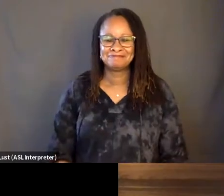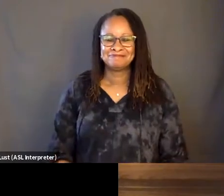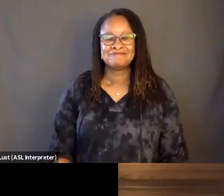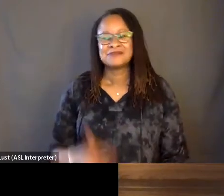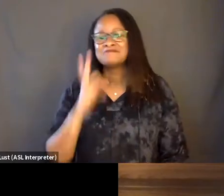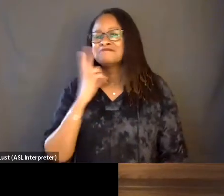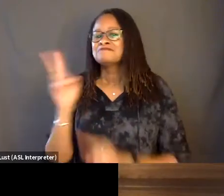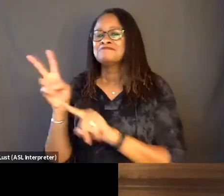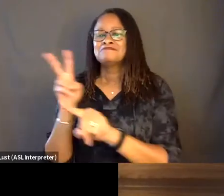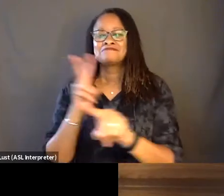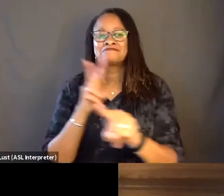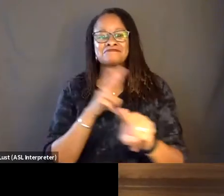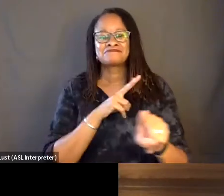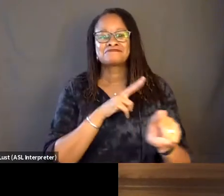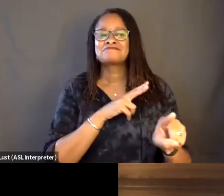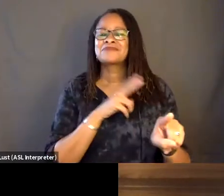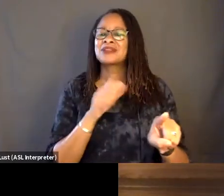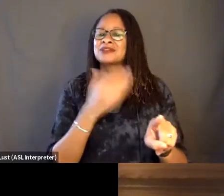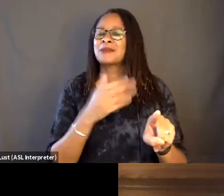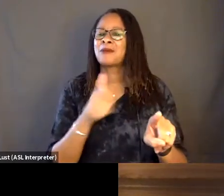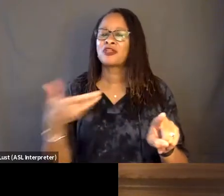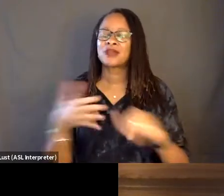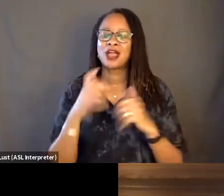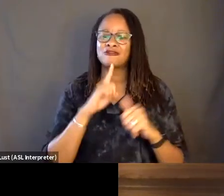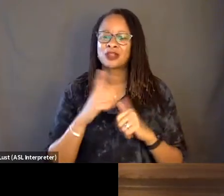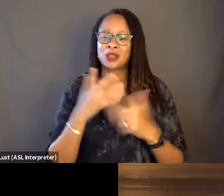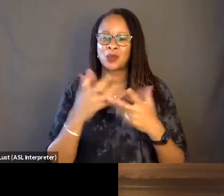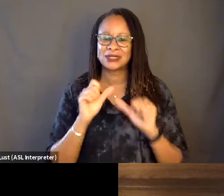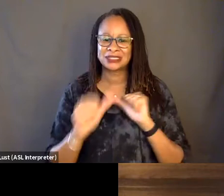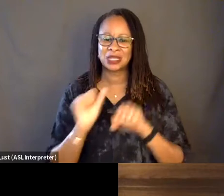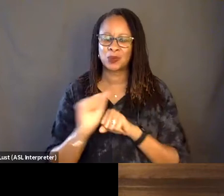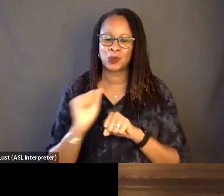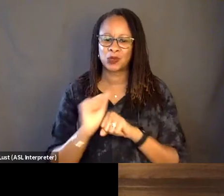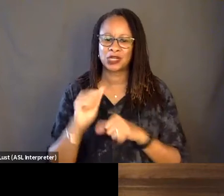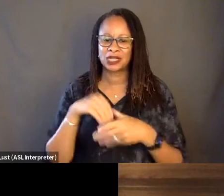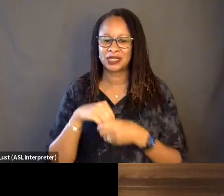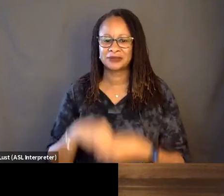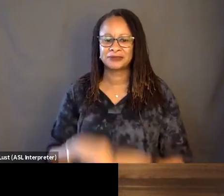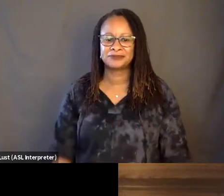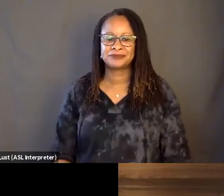I really-- I really want to stay working on stuff that